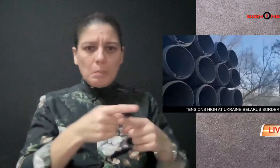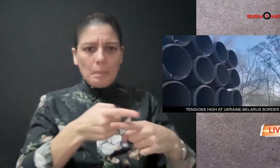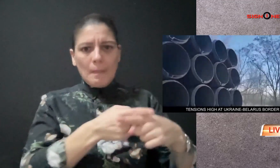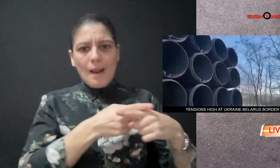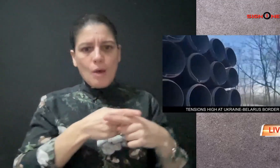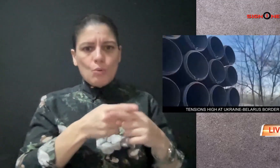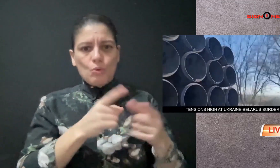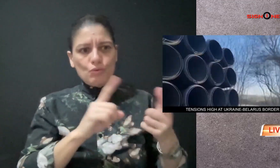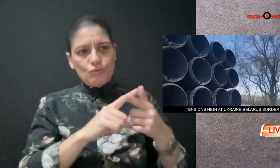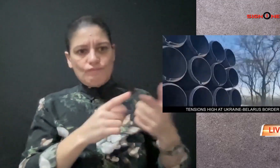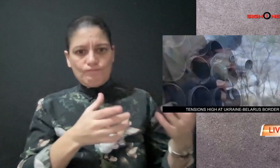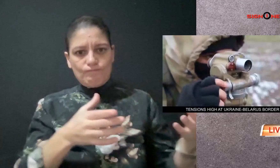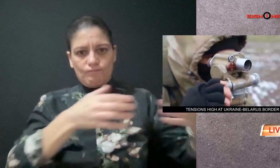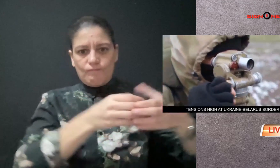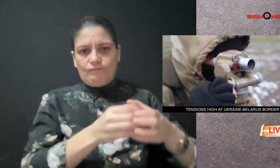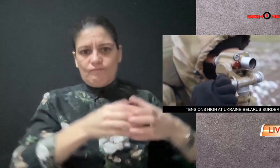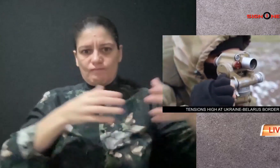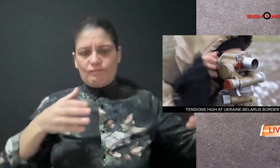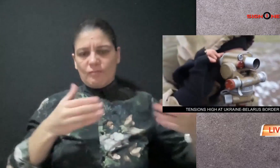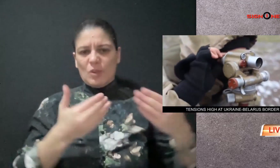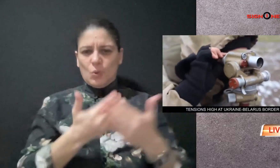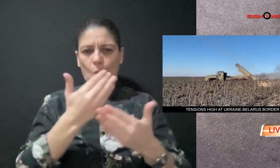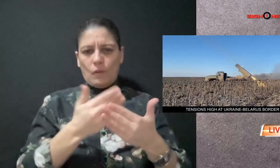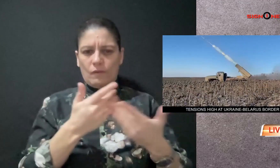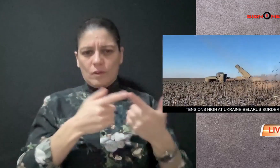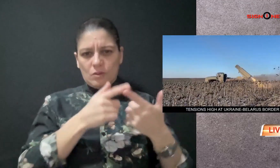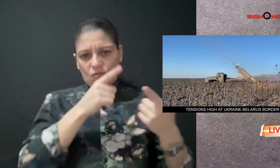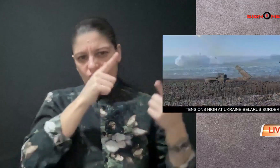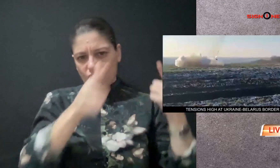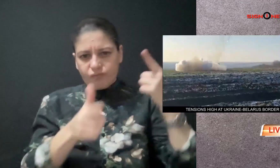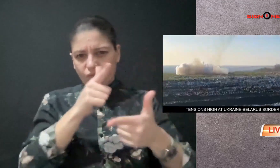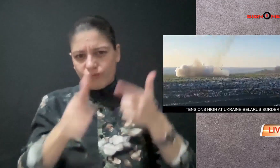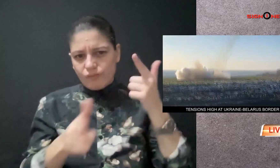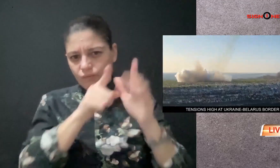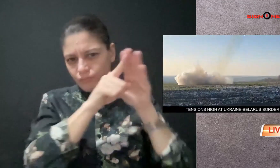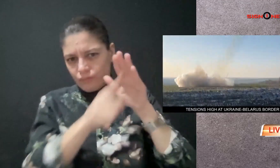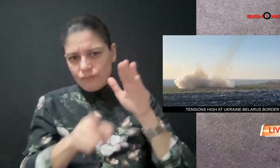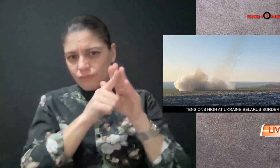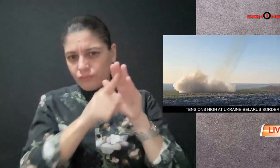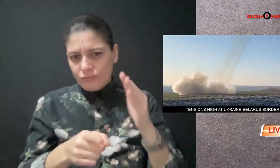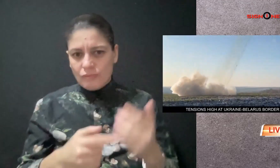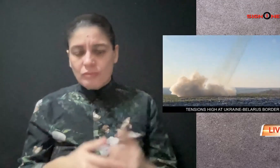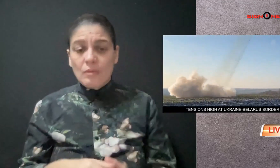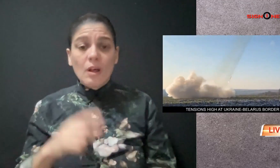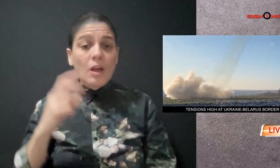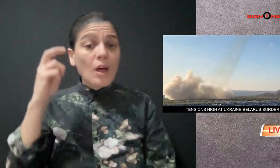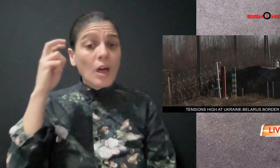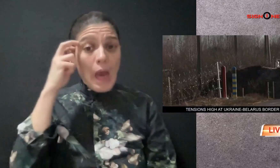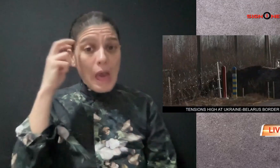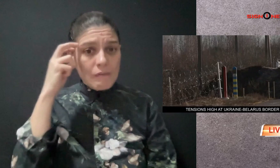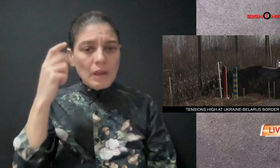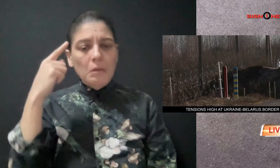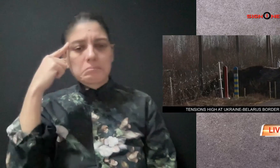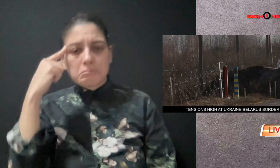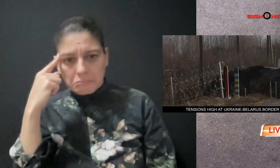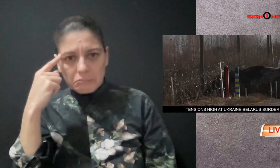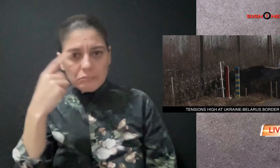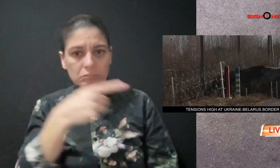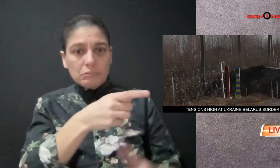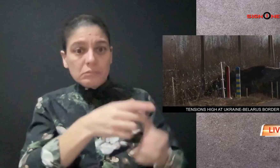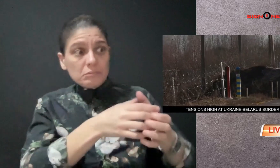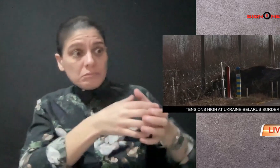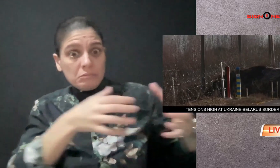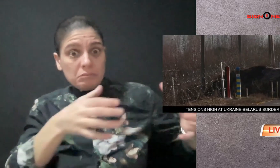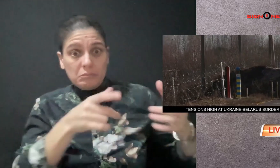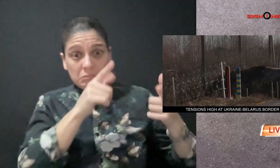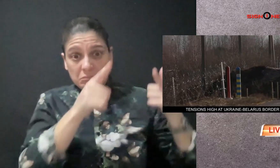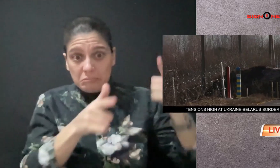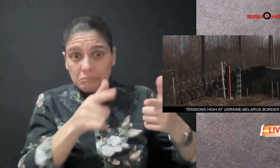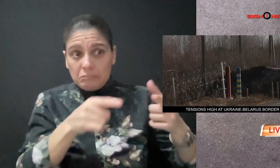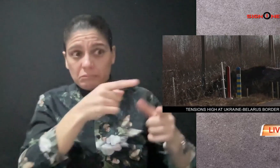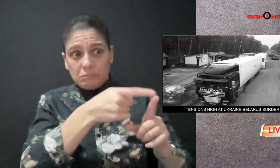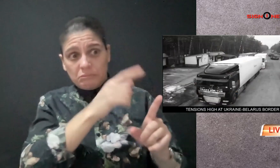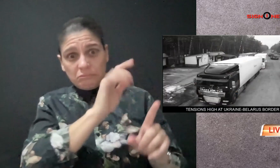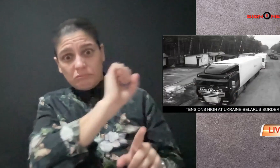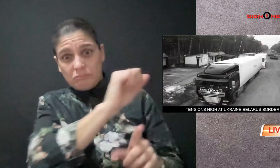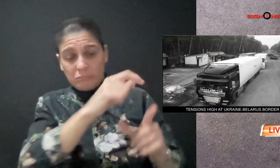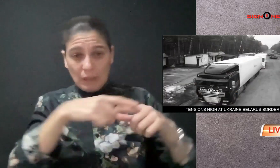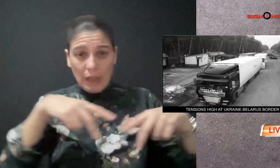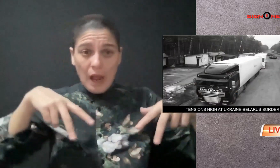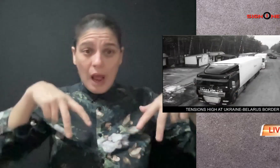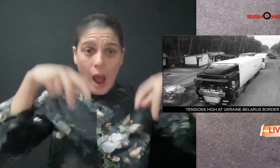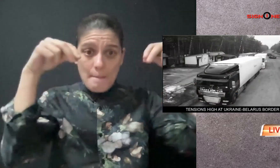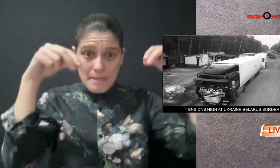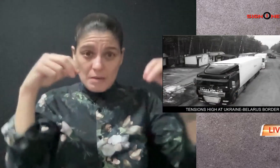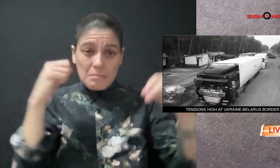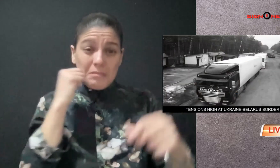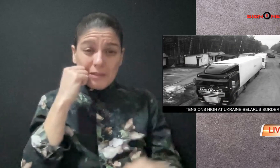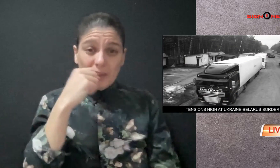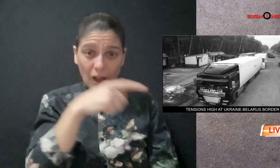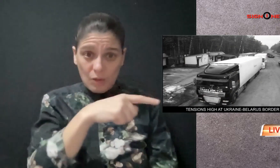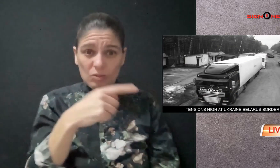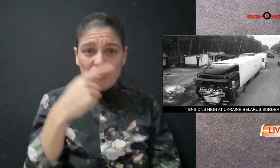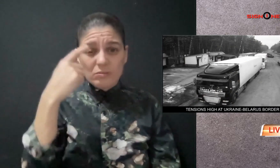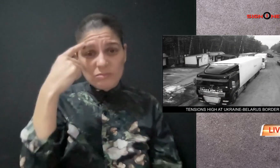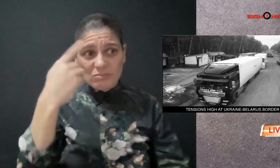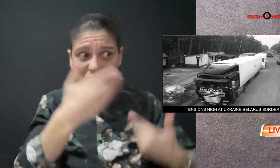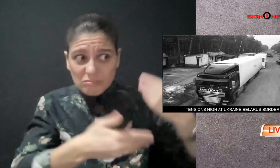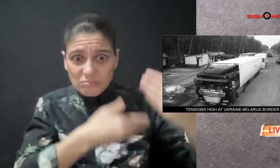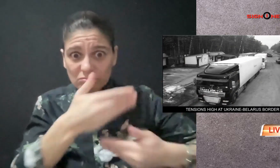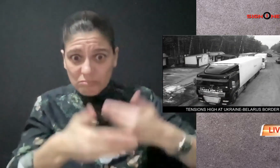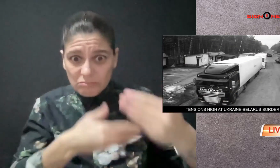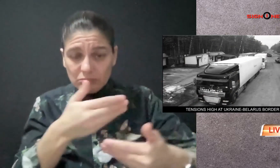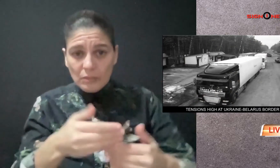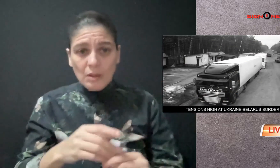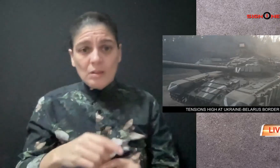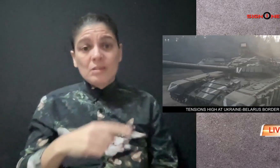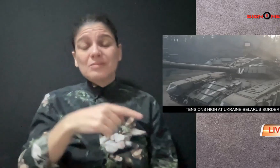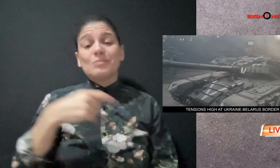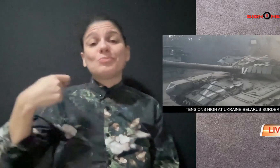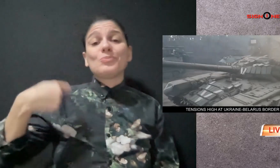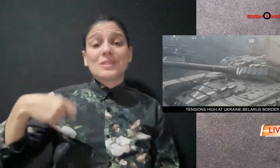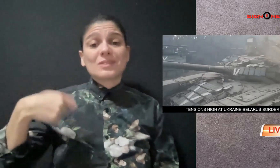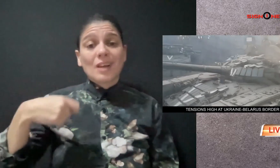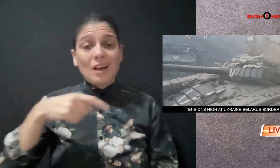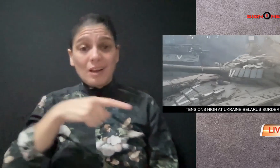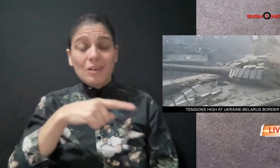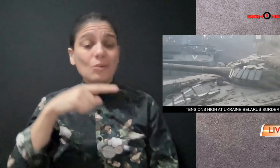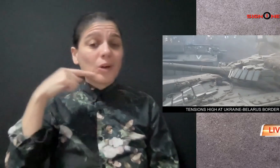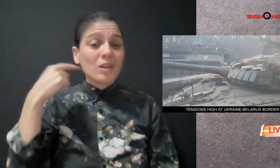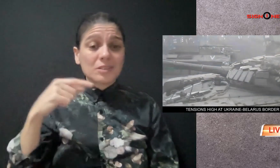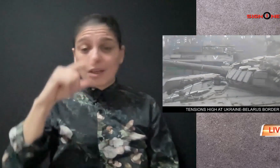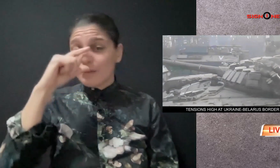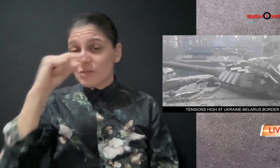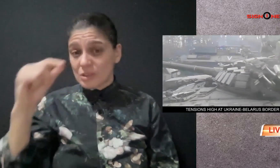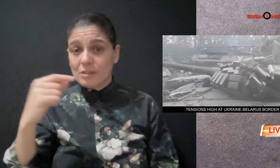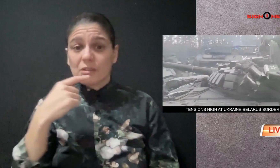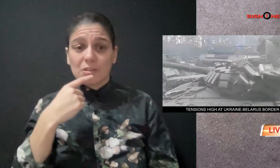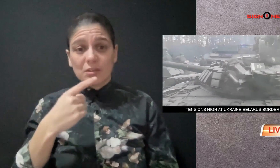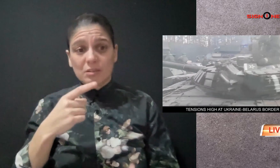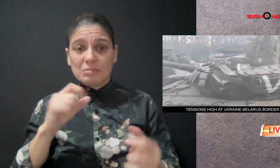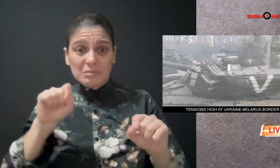new attacks Kyiv believes the Kremlin's massive attack may already be underway and Russian